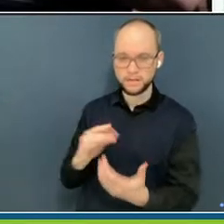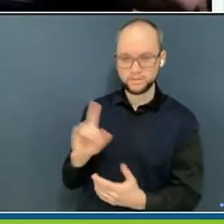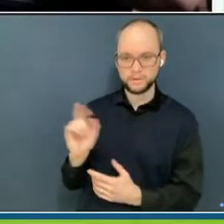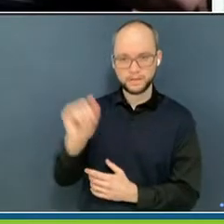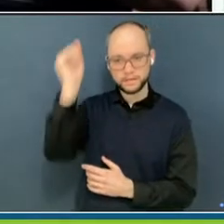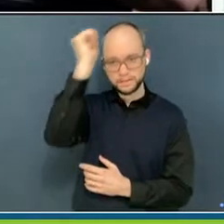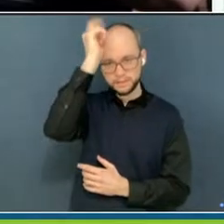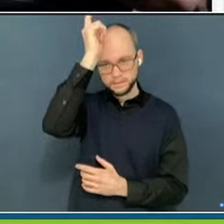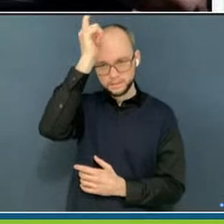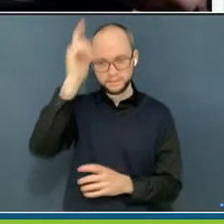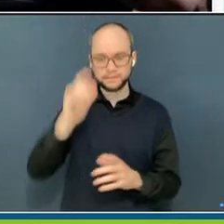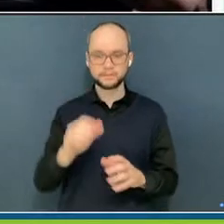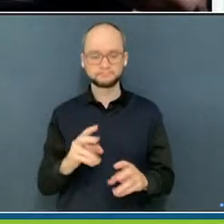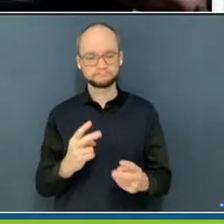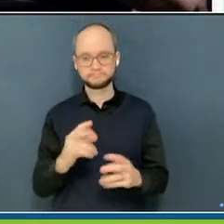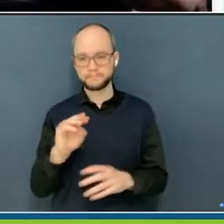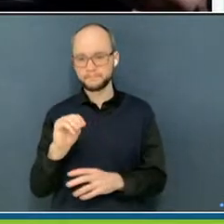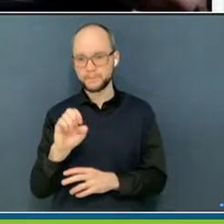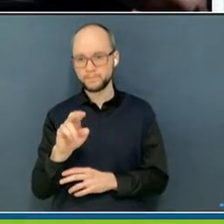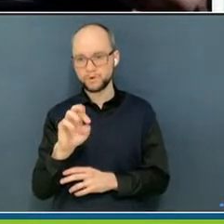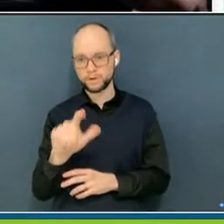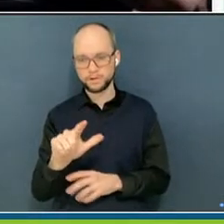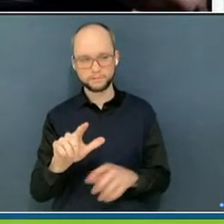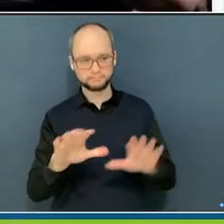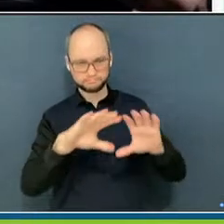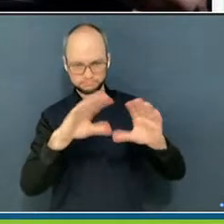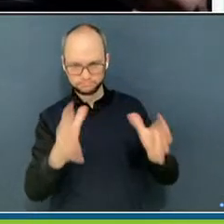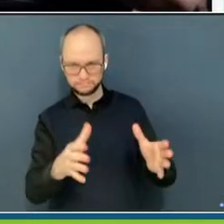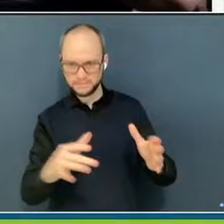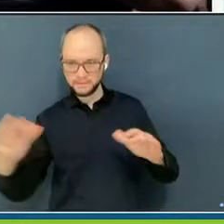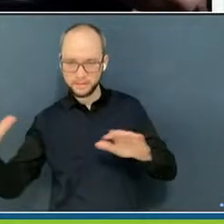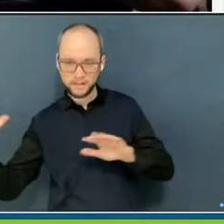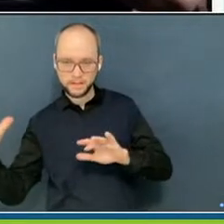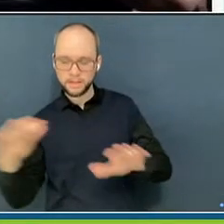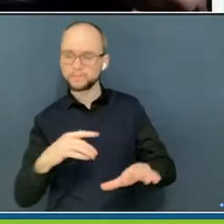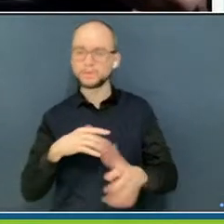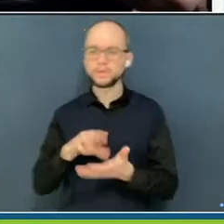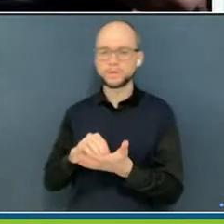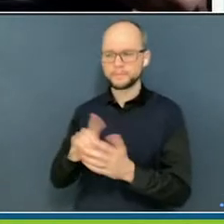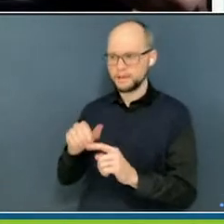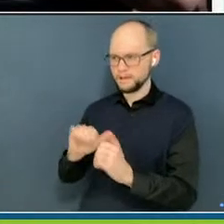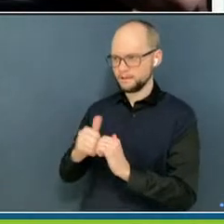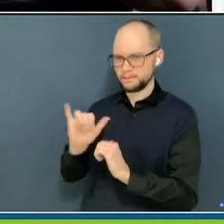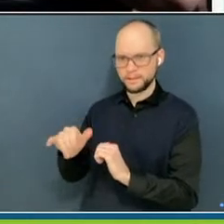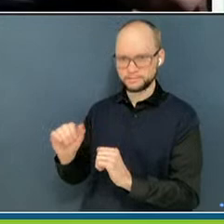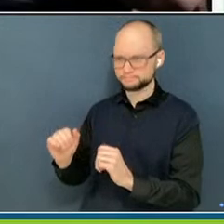how that came about. Thank you for joining us today and we hope that you will join us